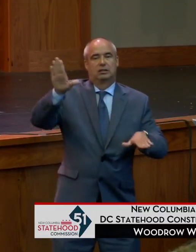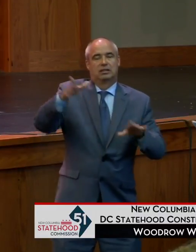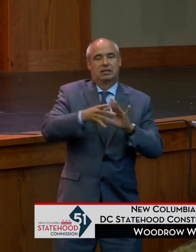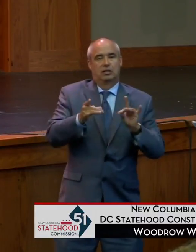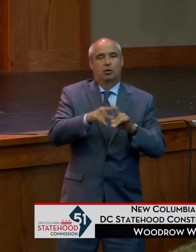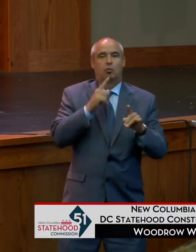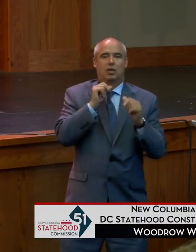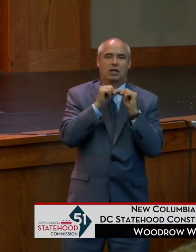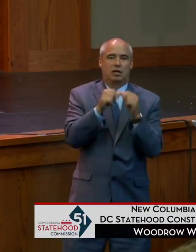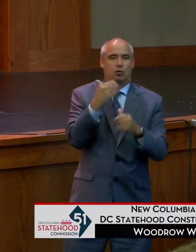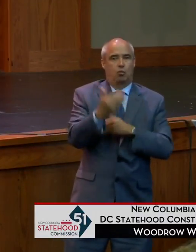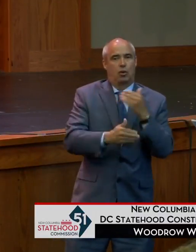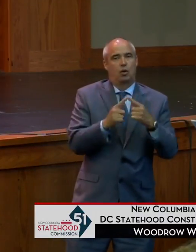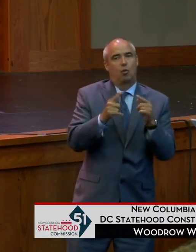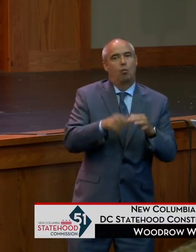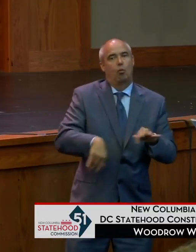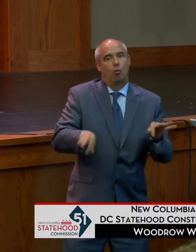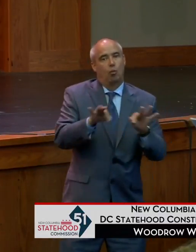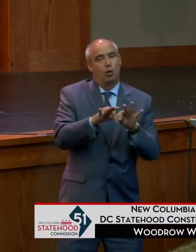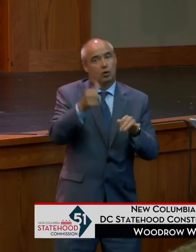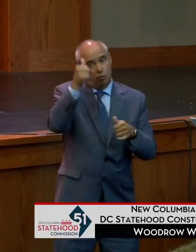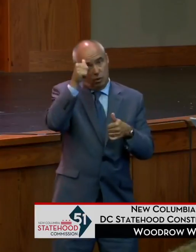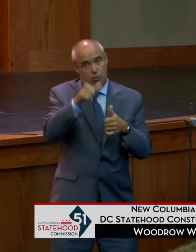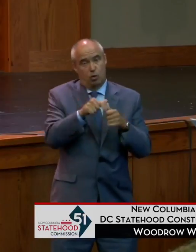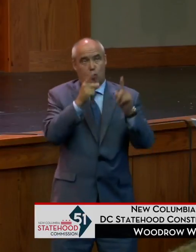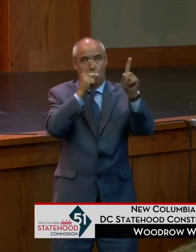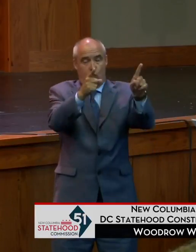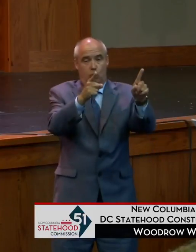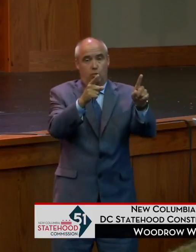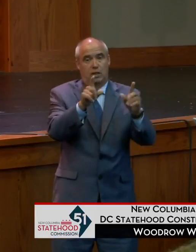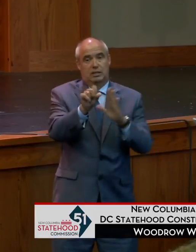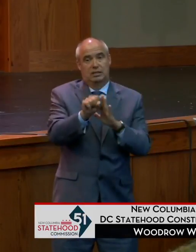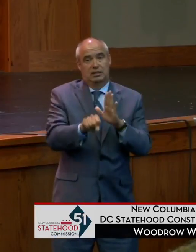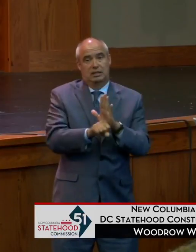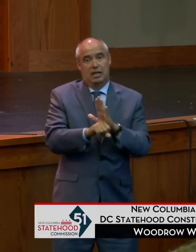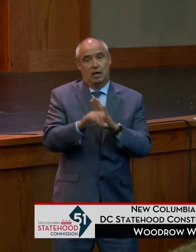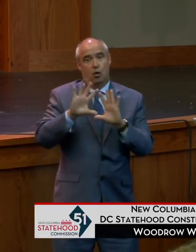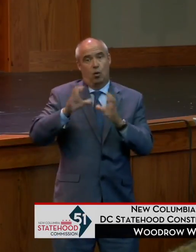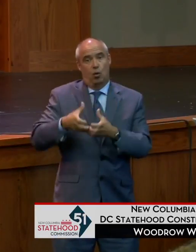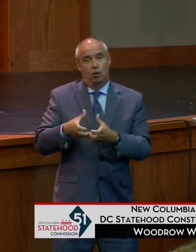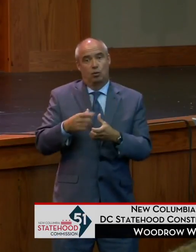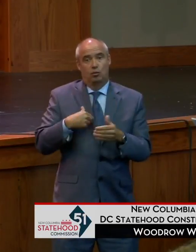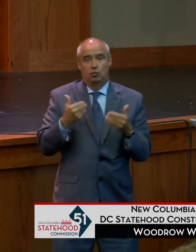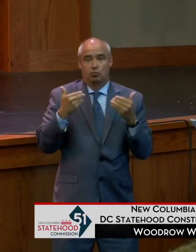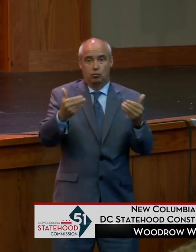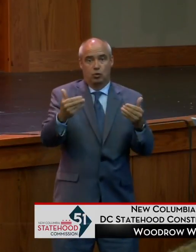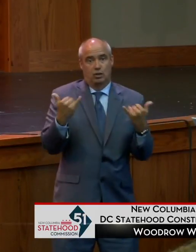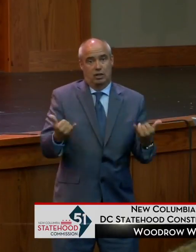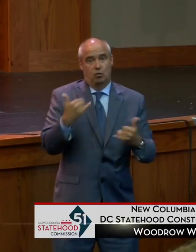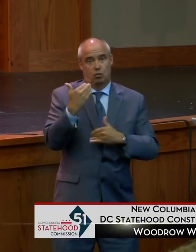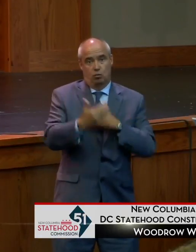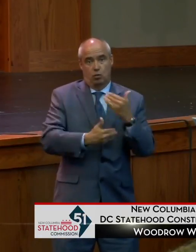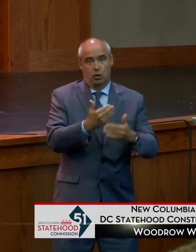IT IS IMPORTANT TO REMEMBER OUR GOAL MUST BE STATEHOOD. WHETHER WE PUSH FORWARD WITH THIS PROCESS OR CONCENTRATE ON